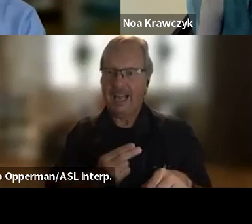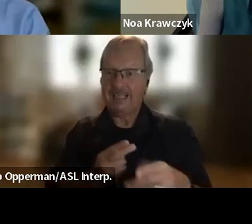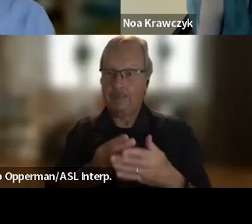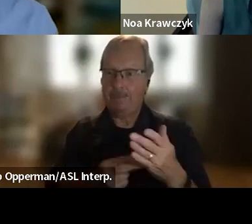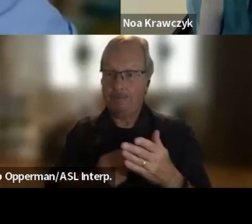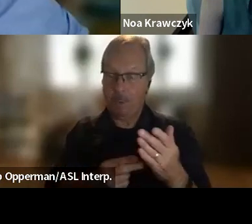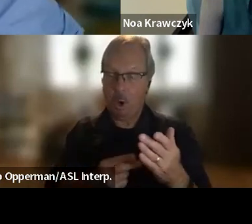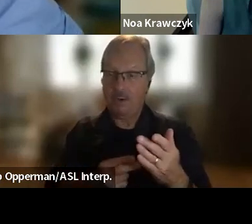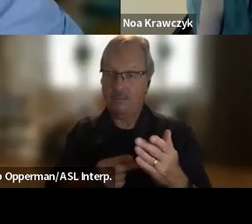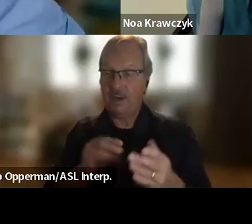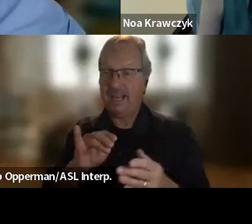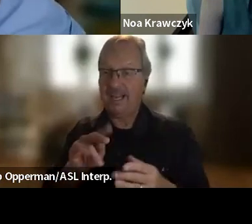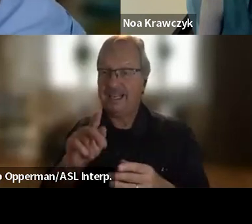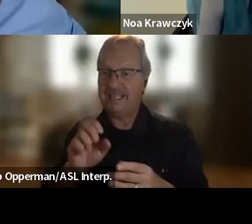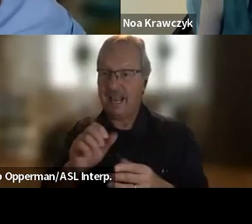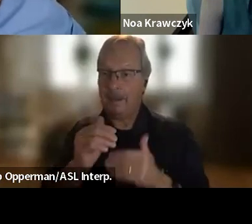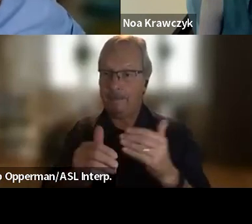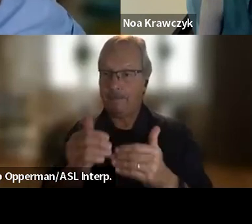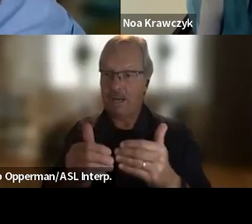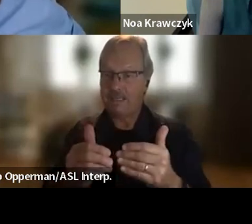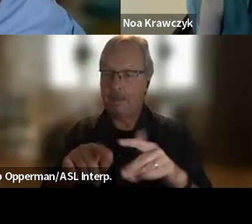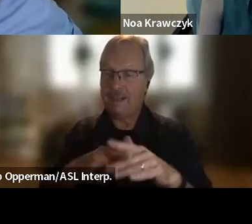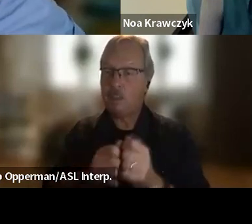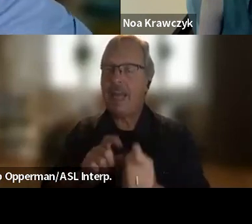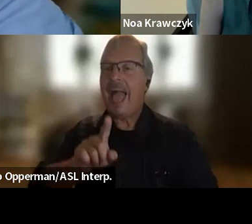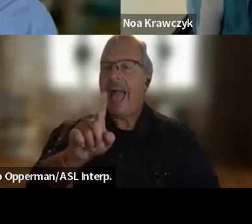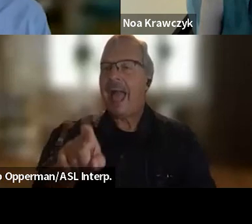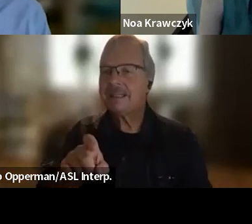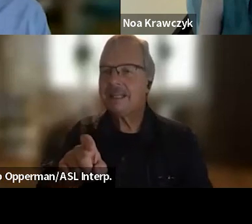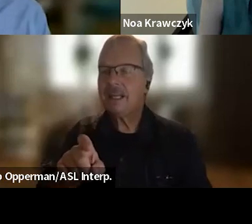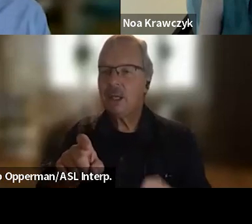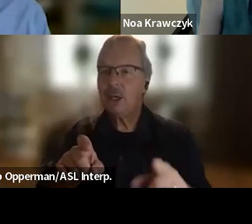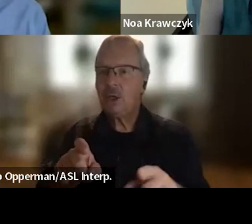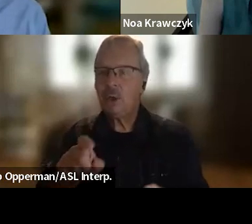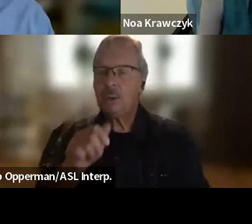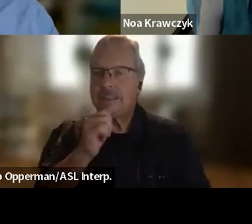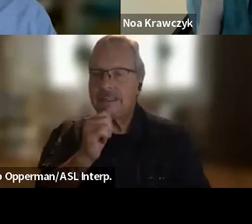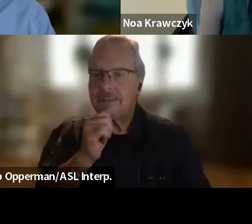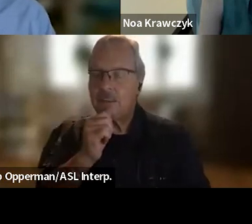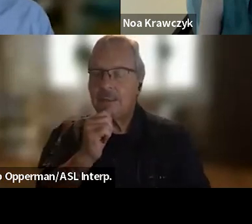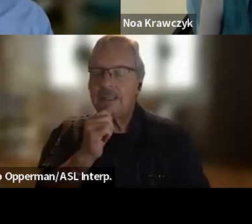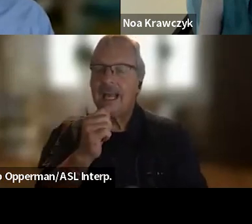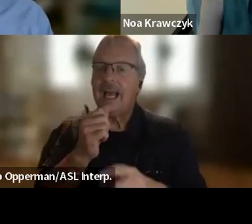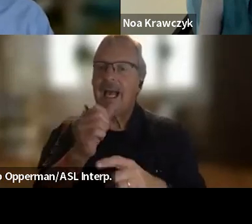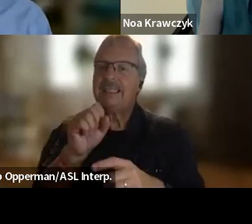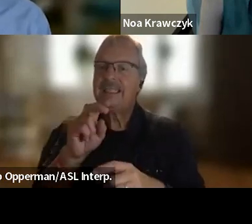our intake process begins with asking a question of whether or not you self-report substance use. And if you self-report substance use,